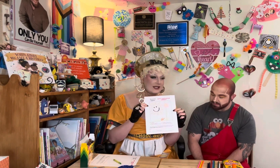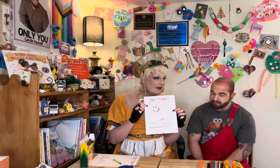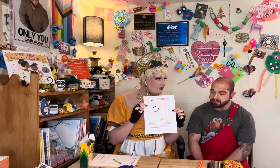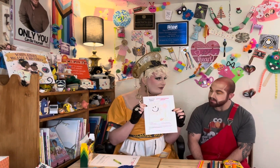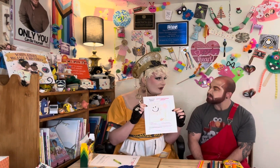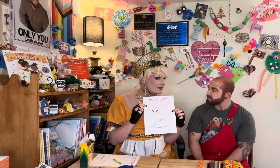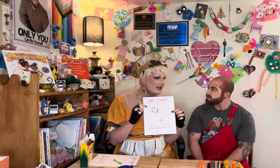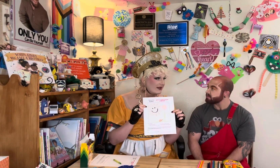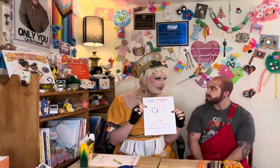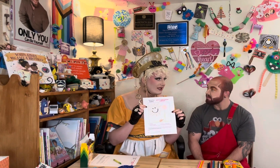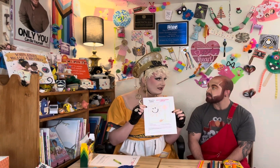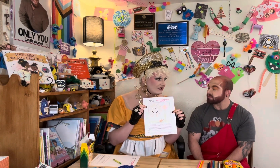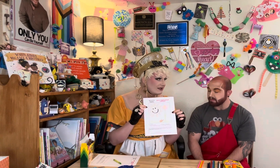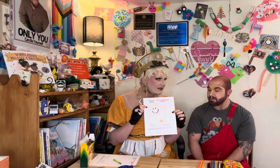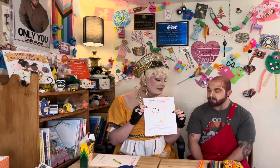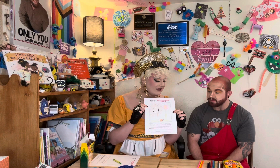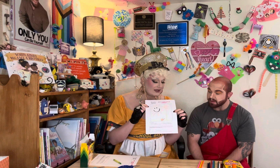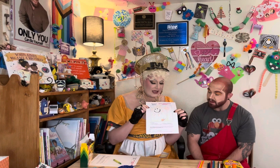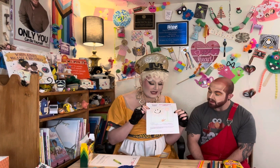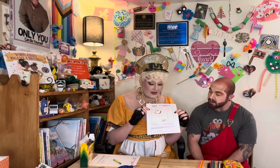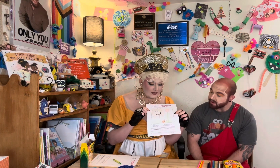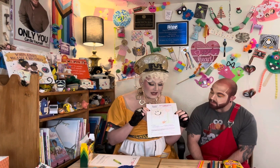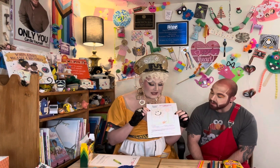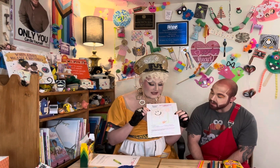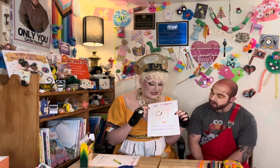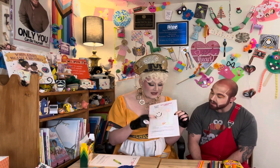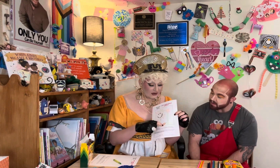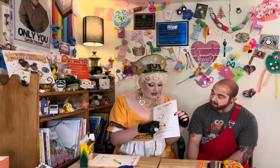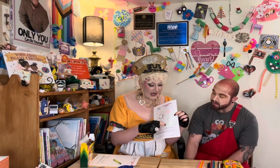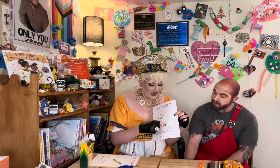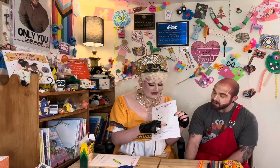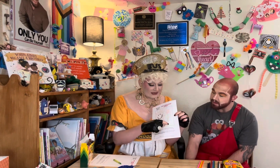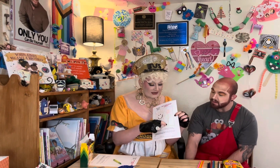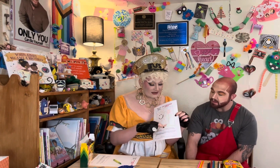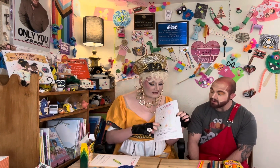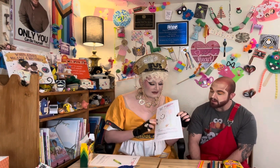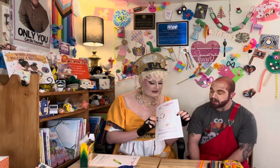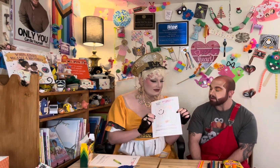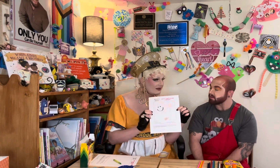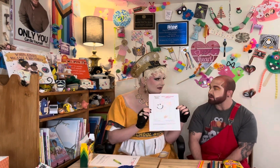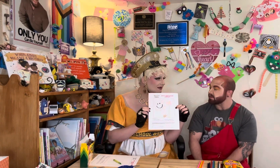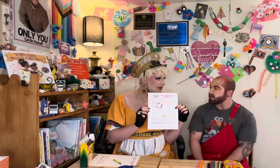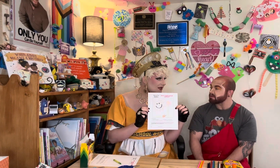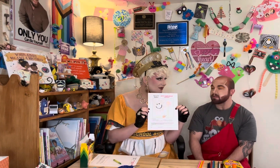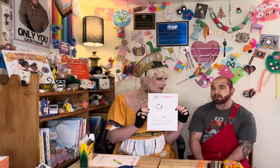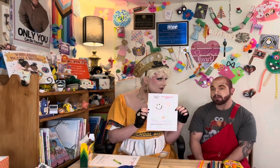Sun through photosynthesis. And the bugs eat the grass. BUSTER: And other little bugs. CALI: And other little